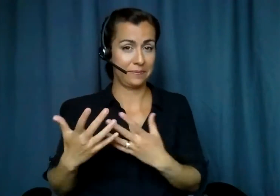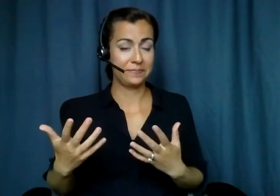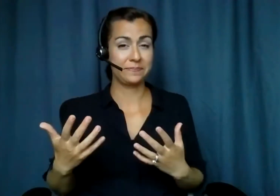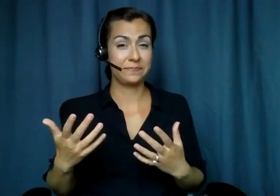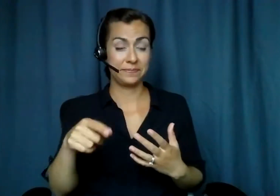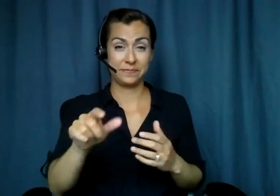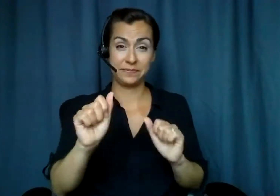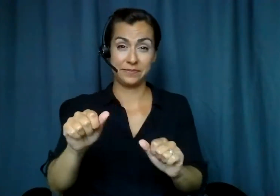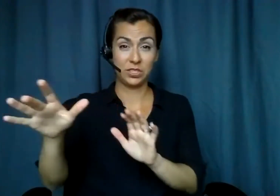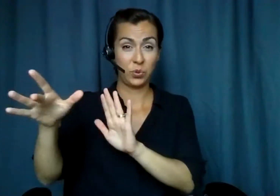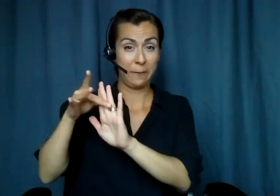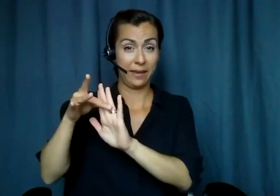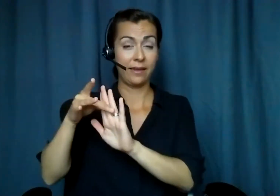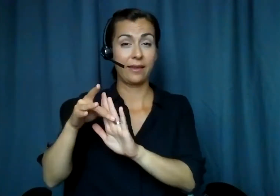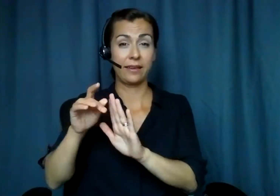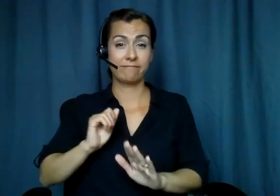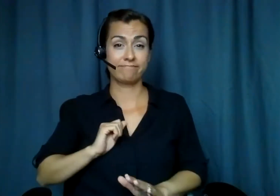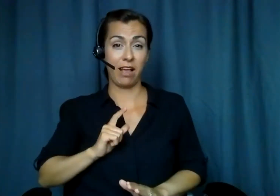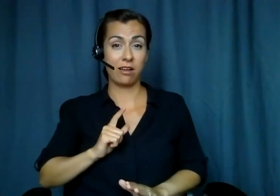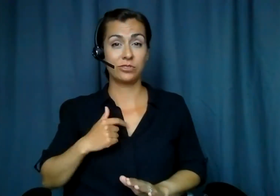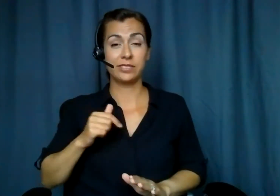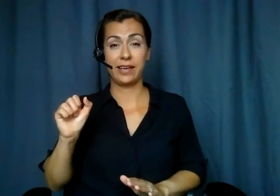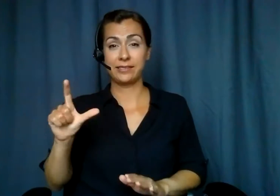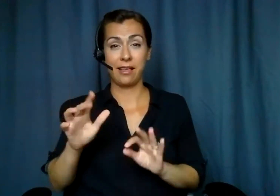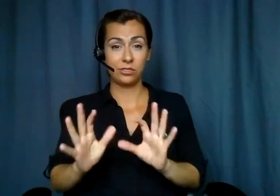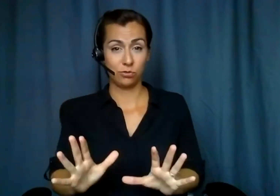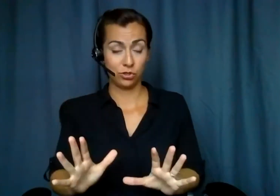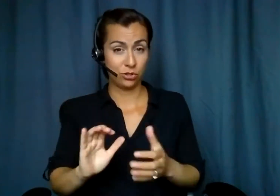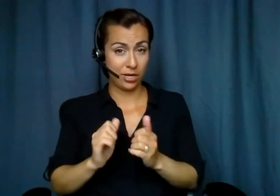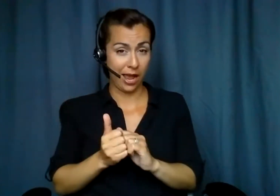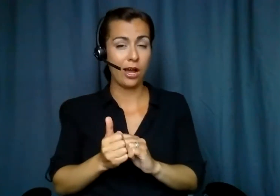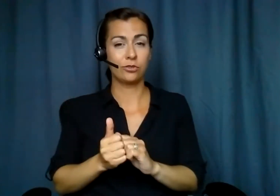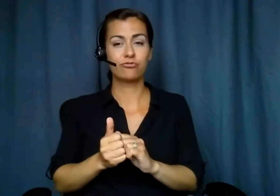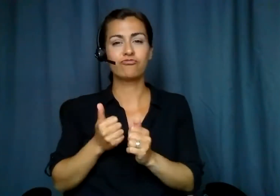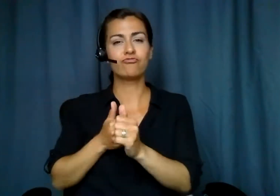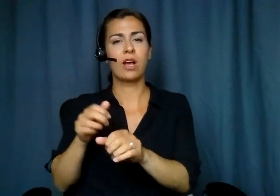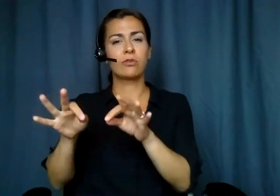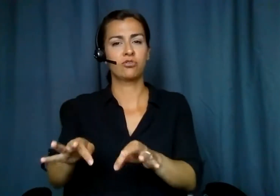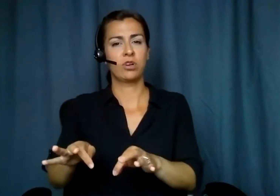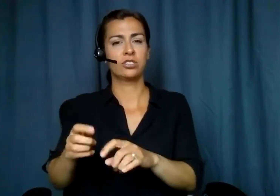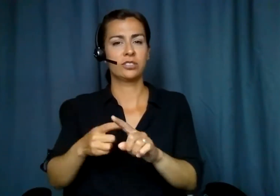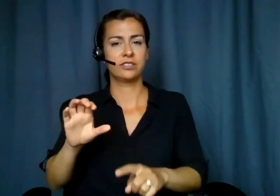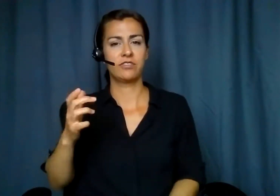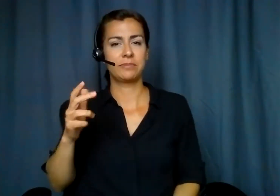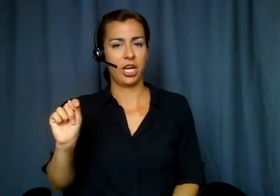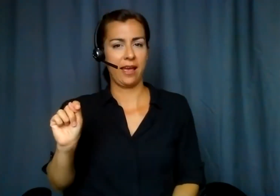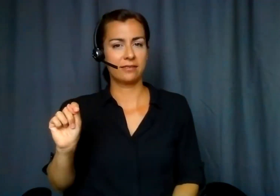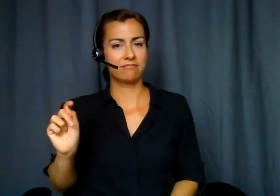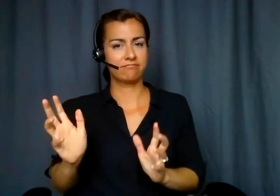abuse and neglect. One of the programs that funds us is called the protection advocacy for